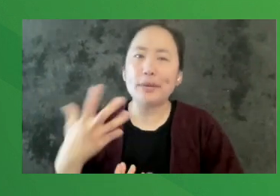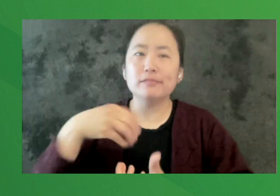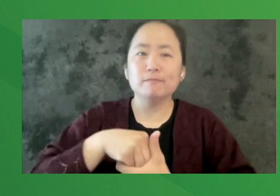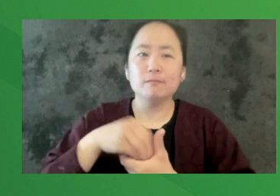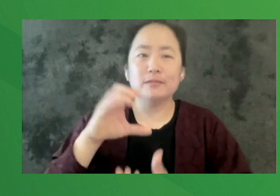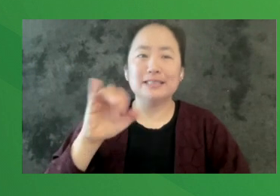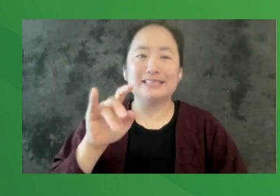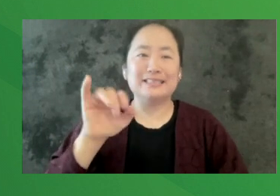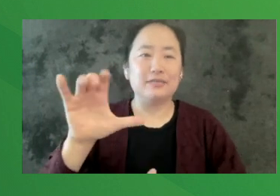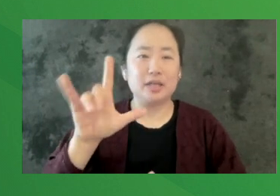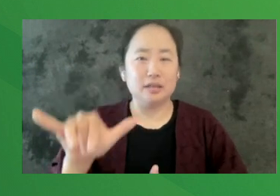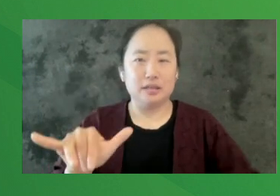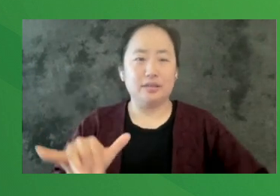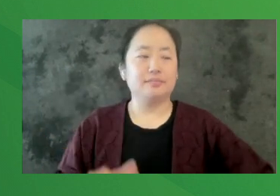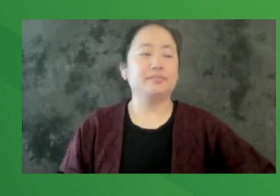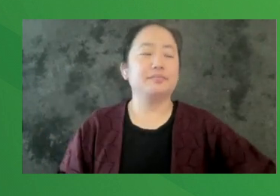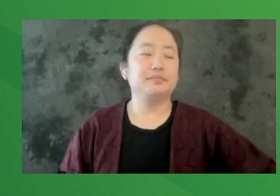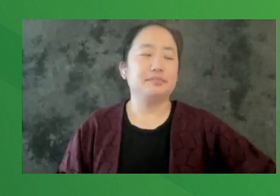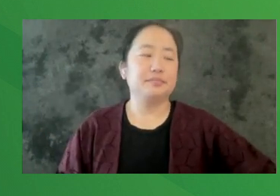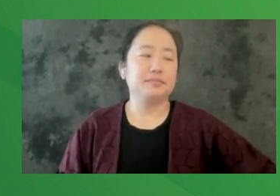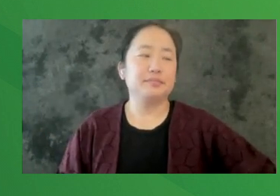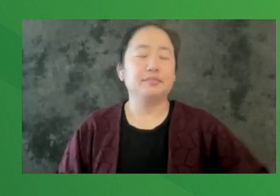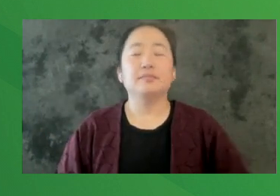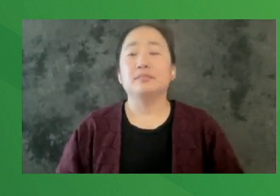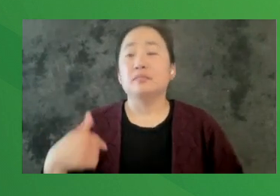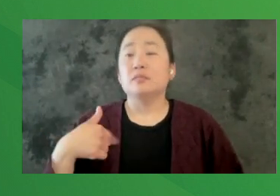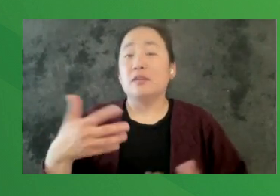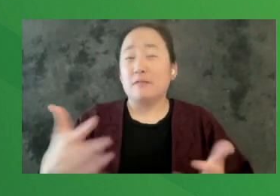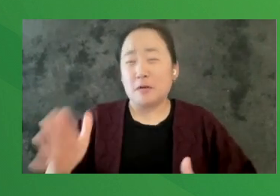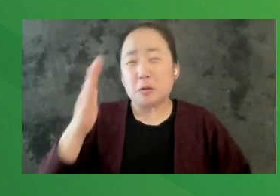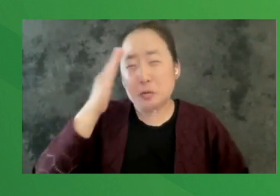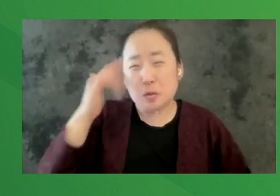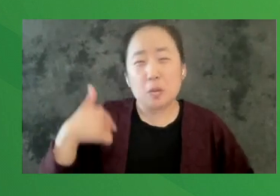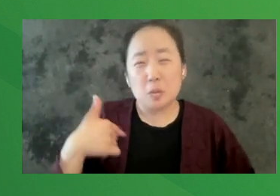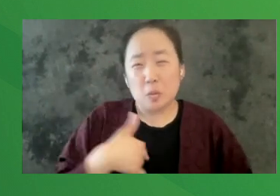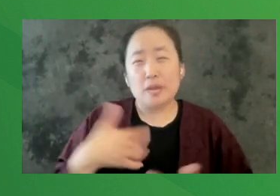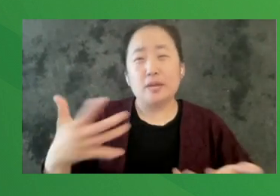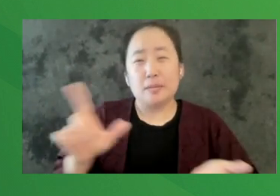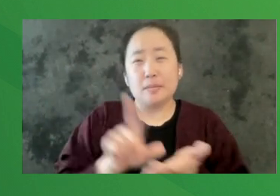aware that we are the publishers of a framework for state and district social studies standards